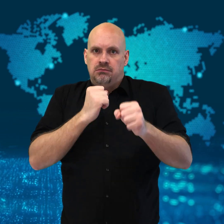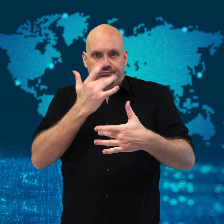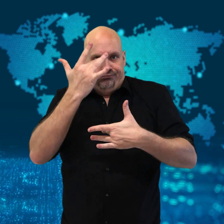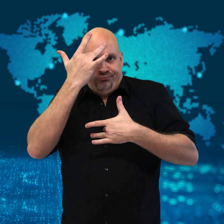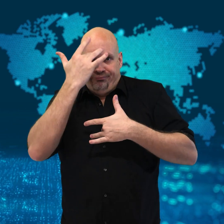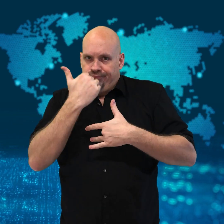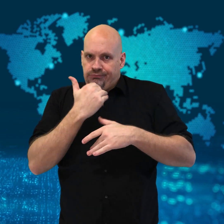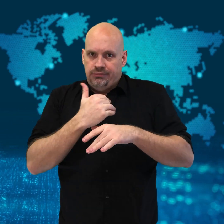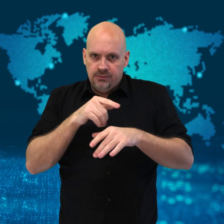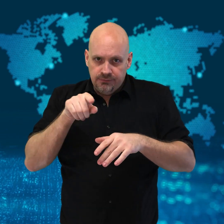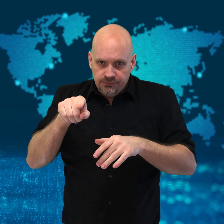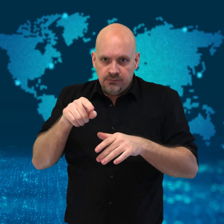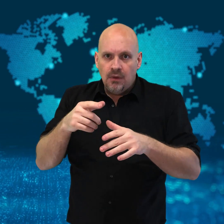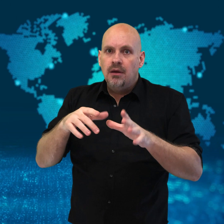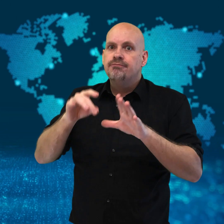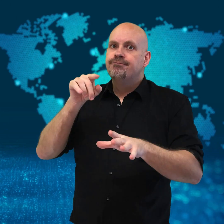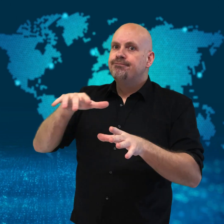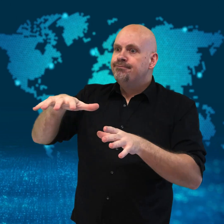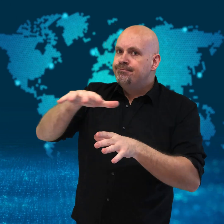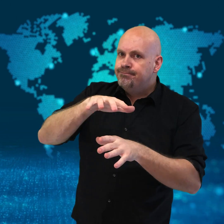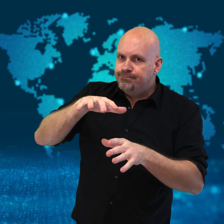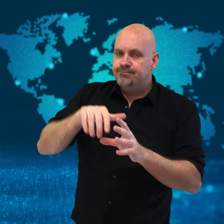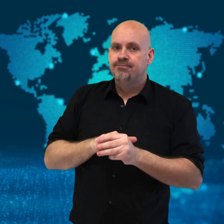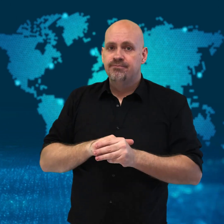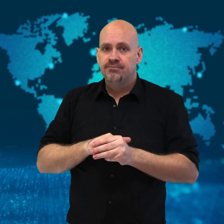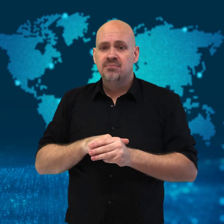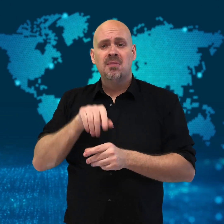and can be very poisonous.